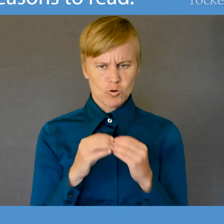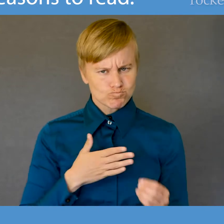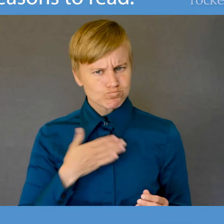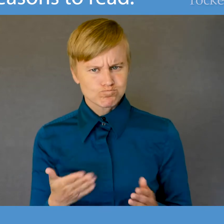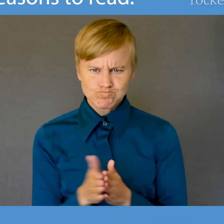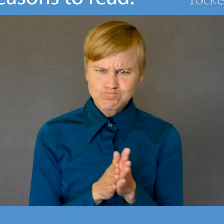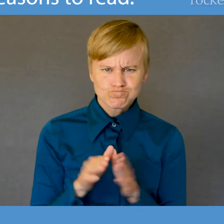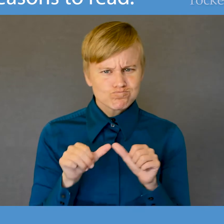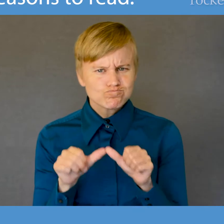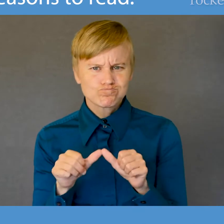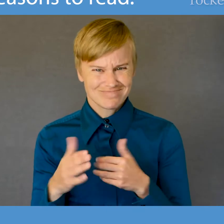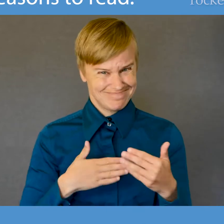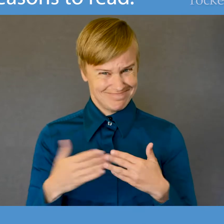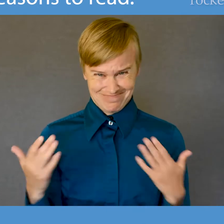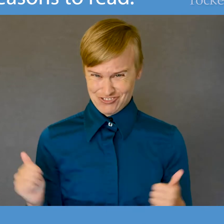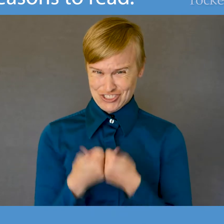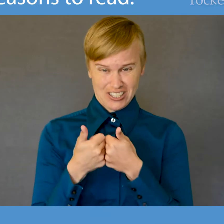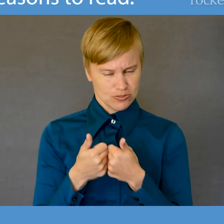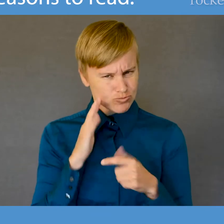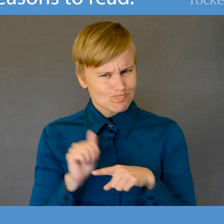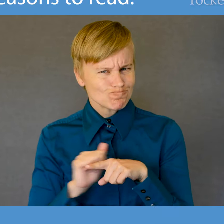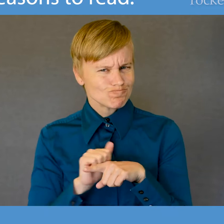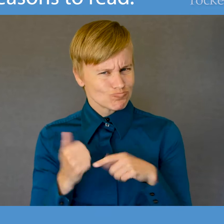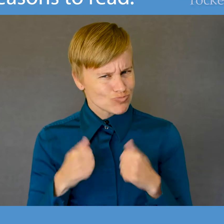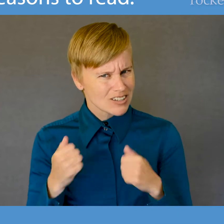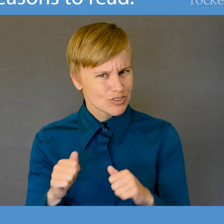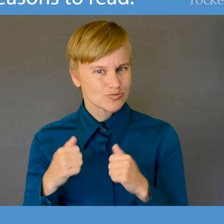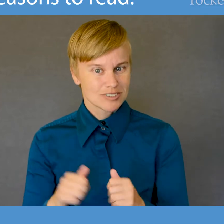And they're often more willing to persist even when it becomes difficult.